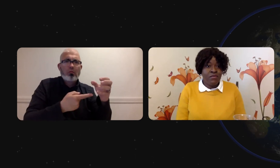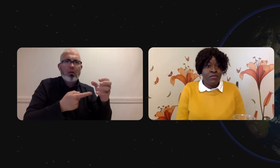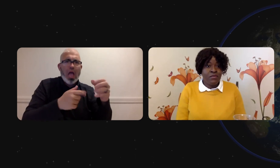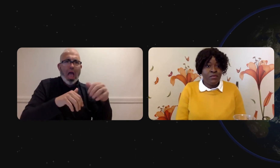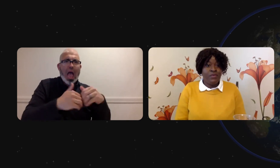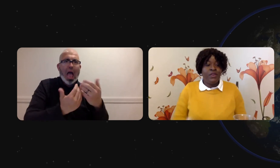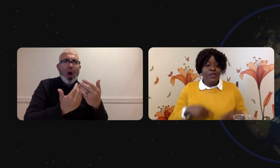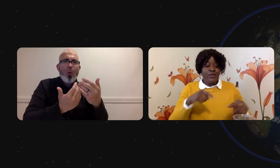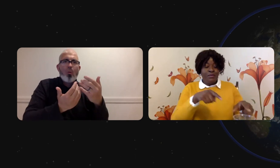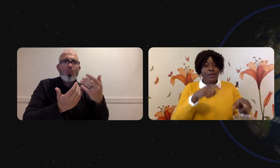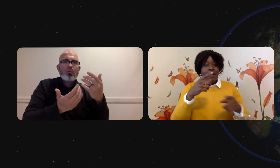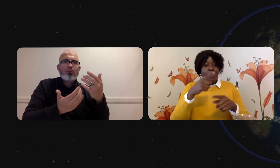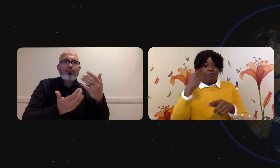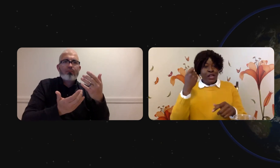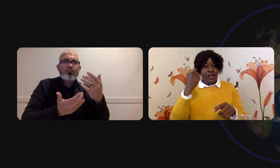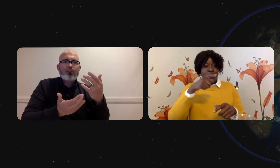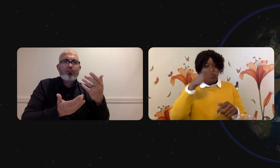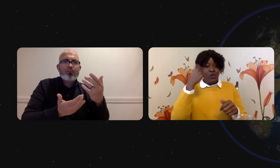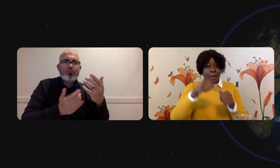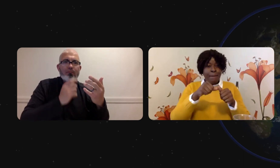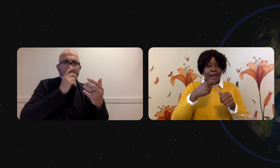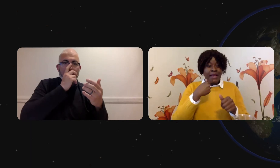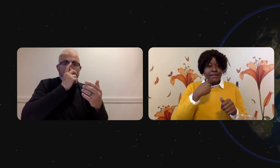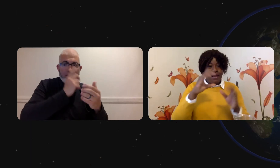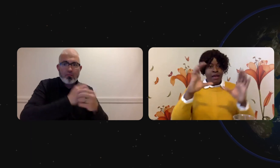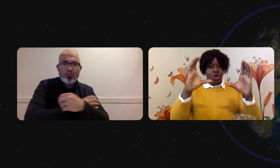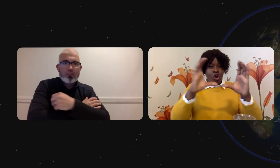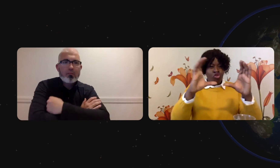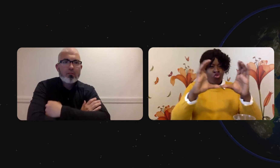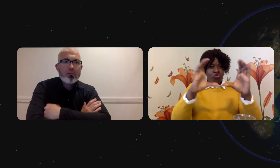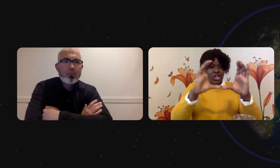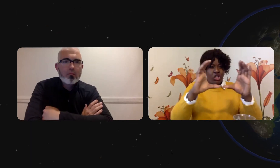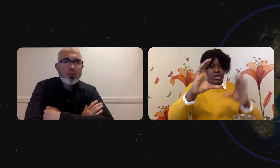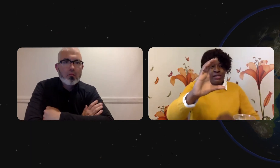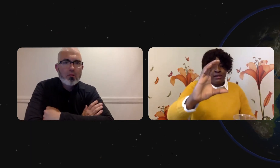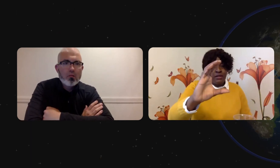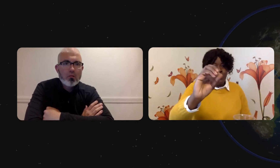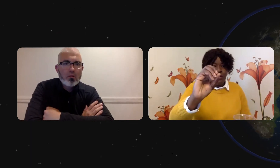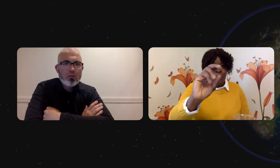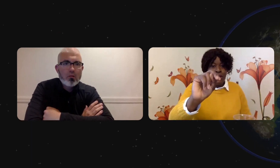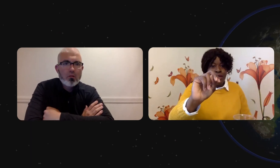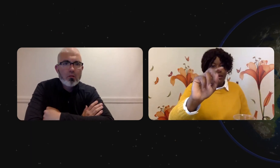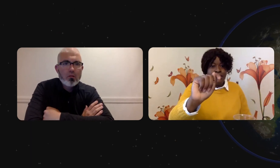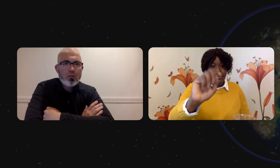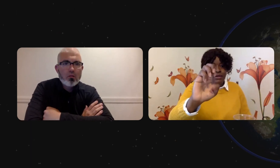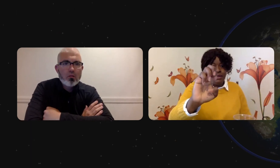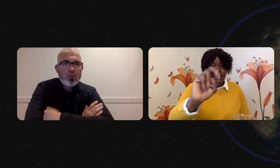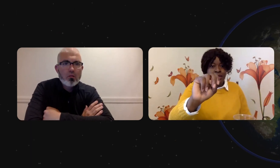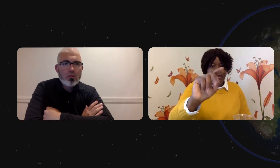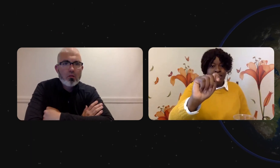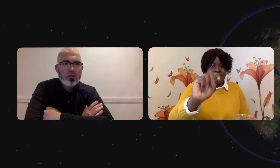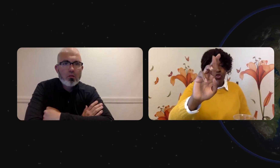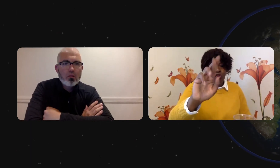do they do when they're done with the solution? How do they dispose of it?